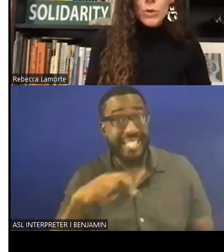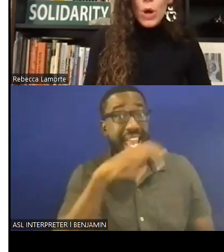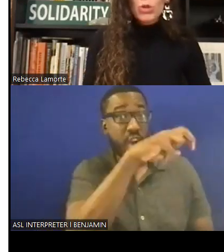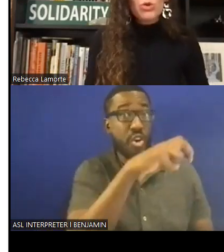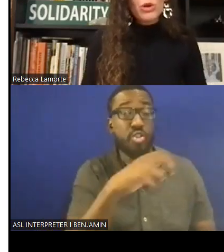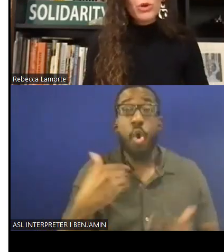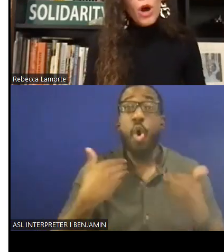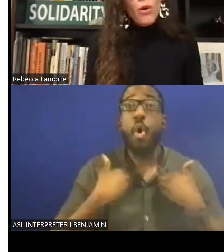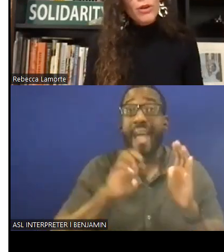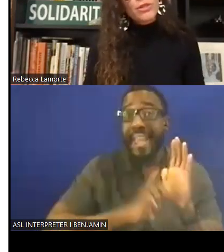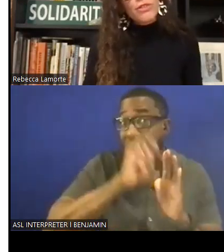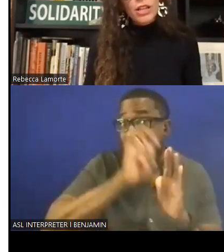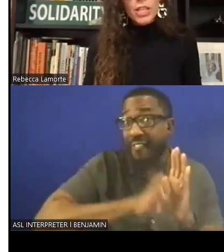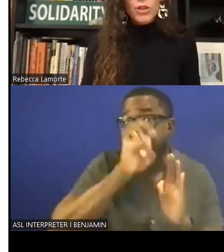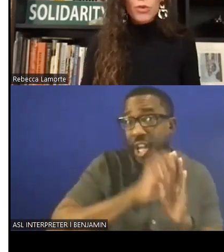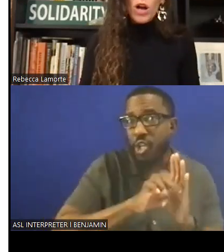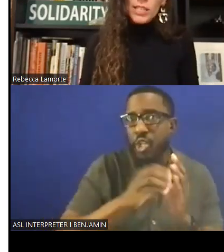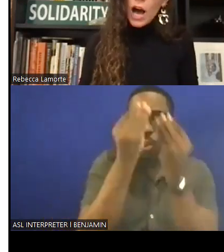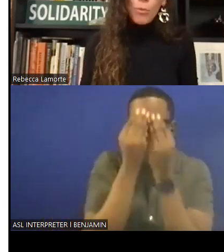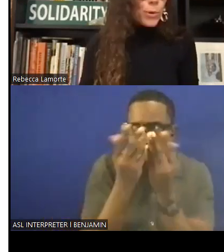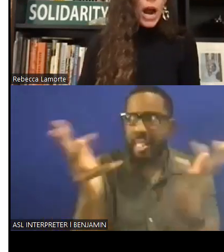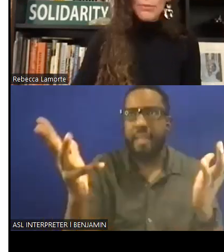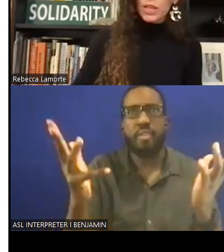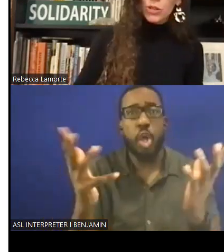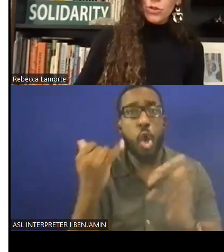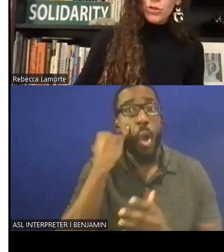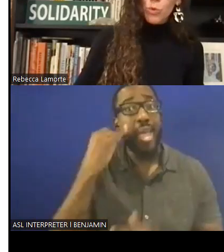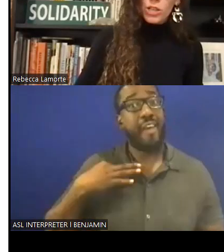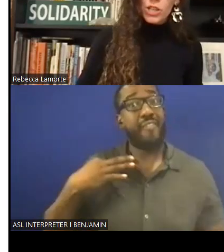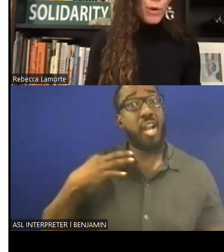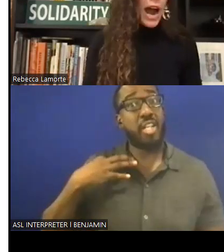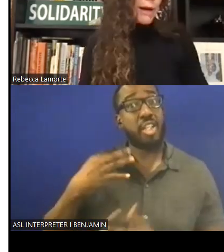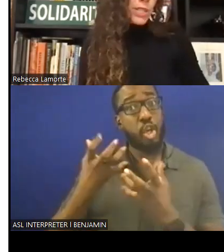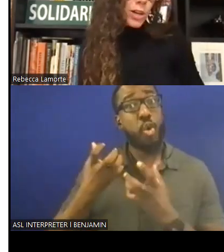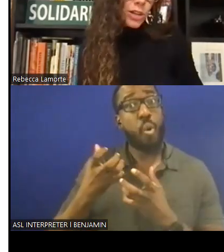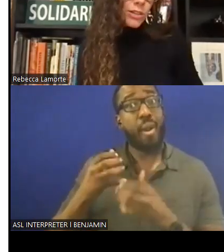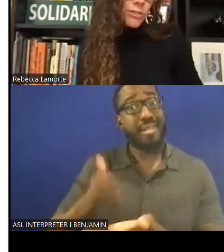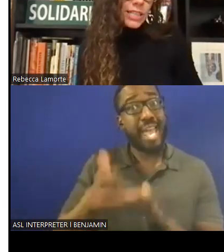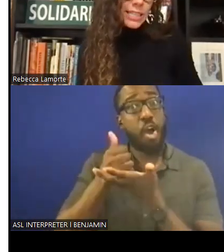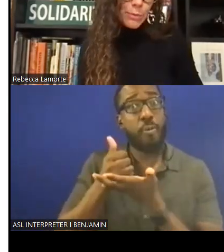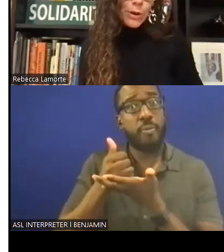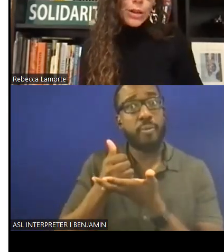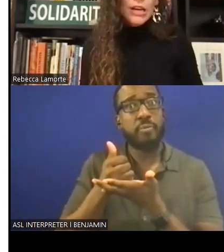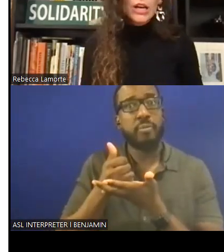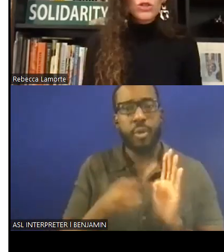So we would know if there was a volunteer that wanted to help, perhaps they could do this walk sheet, perhaps they couldn't, for example.